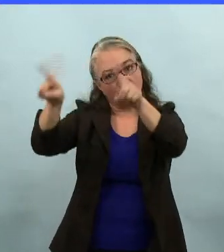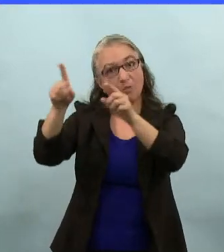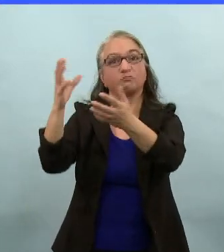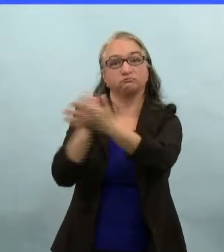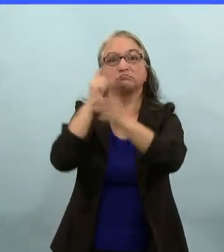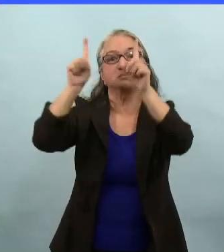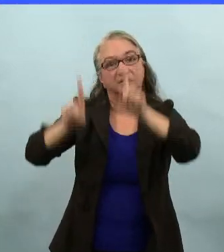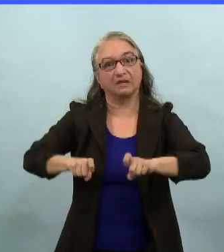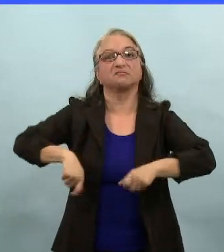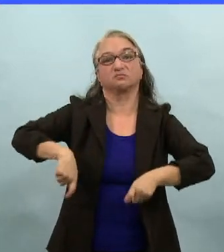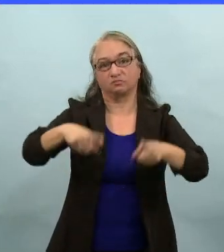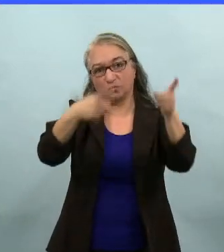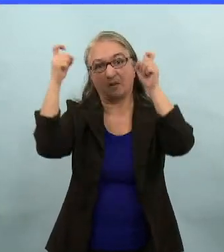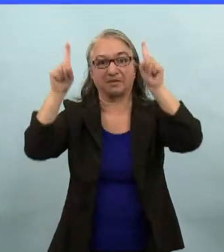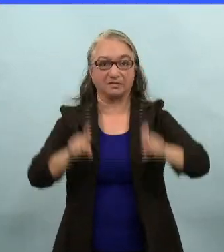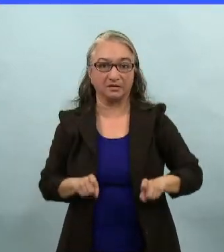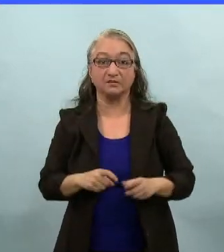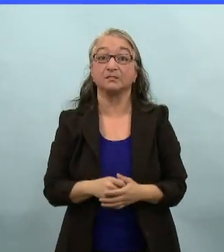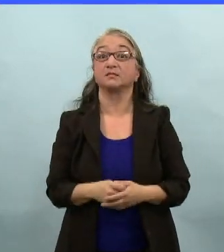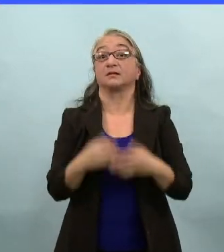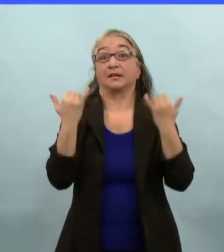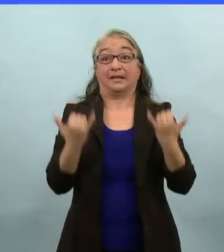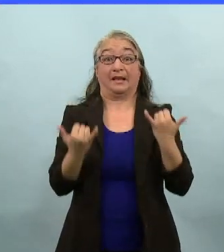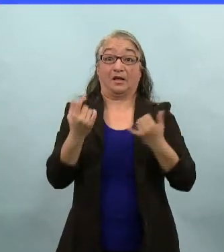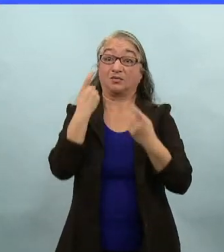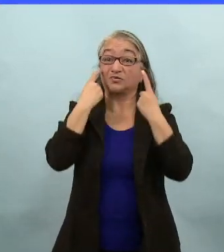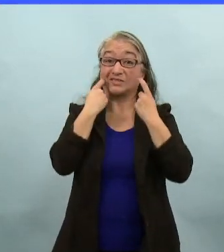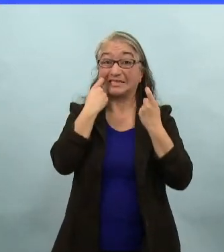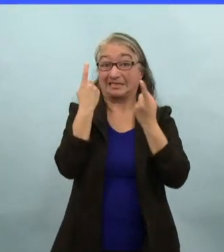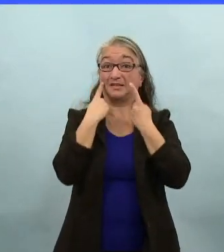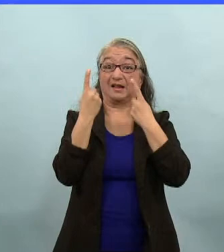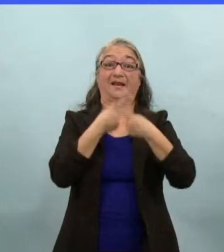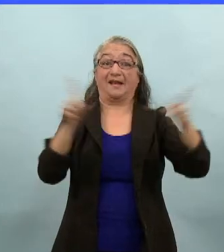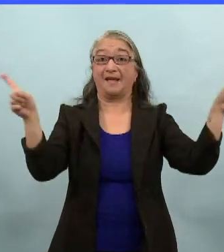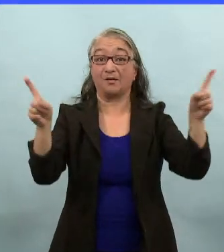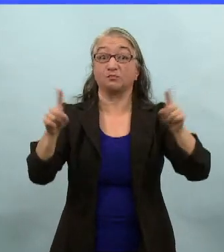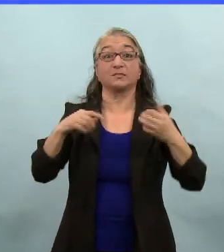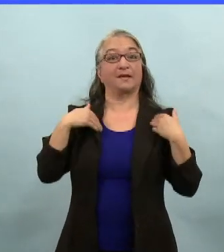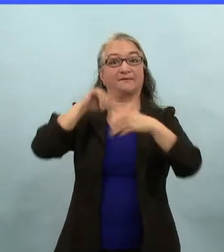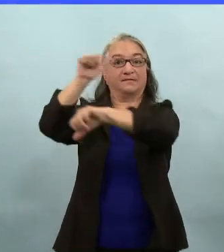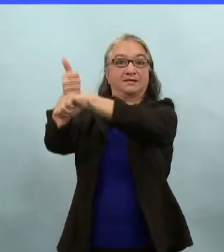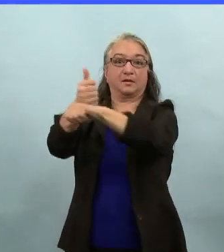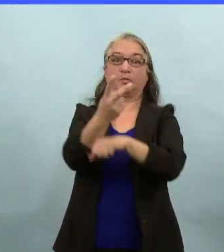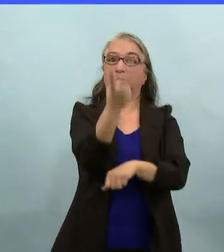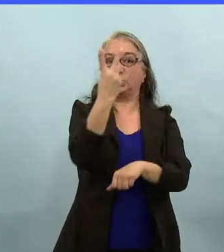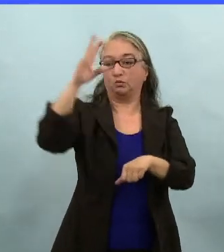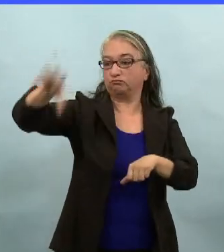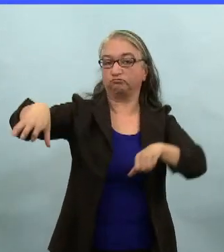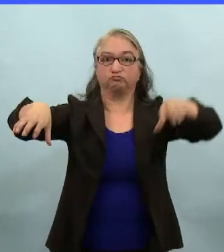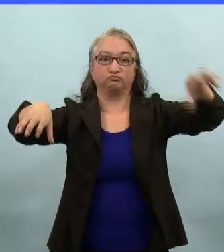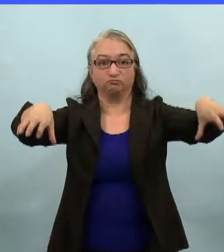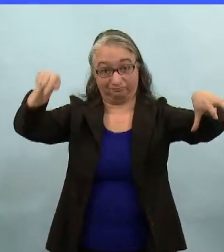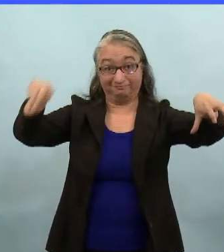assist with this capacity if you test positive isolate according to public health orders notify